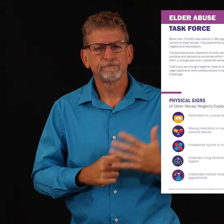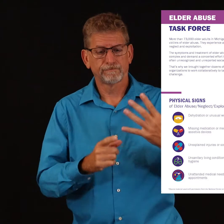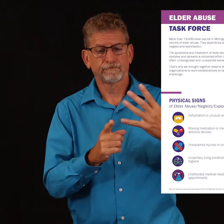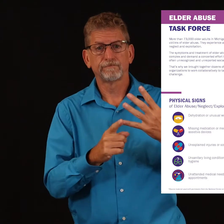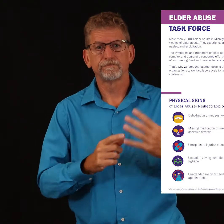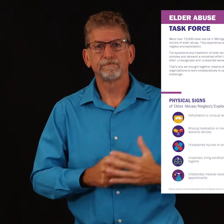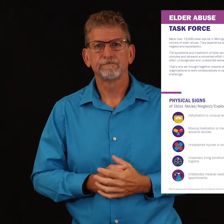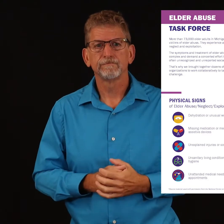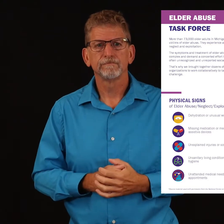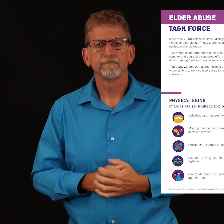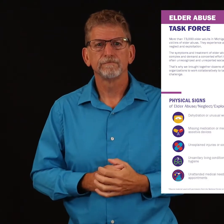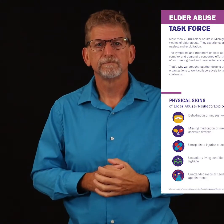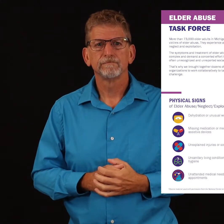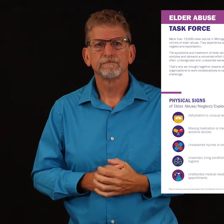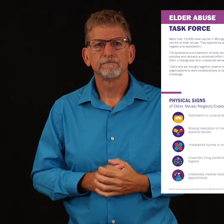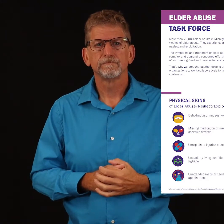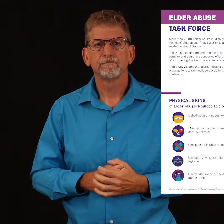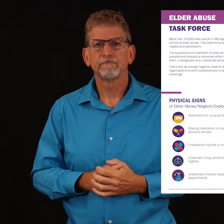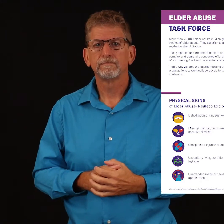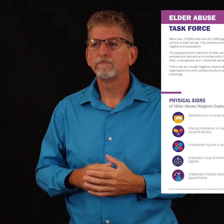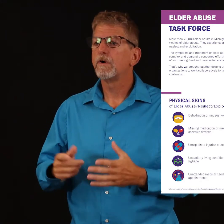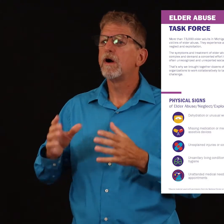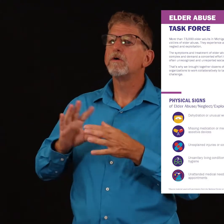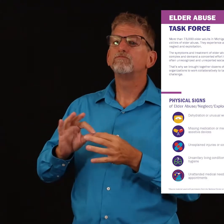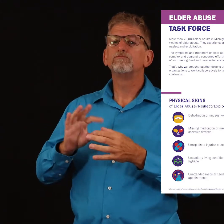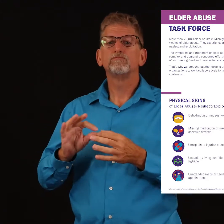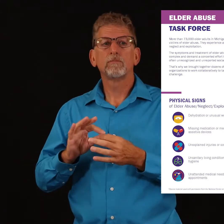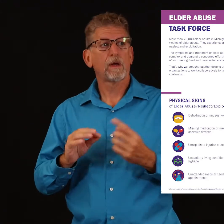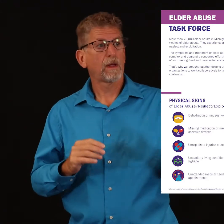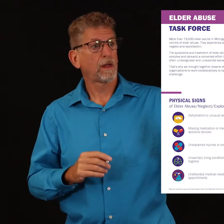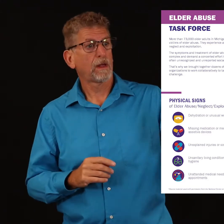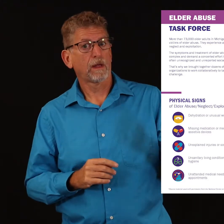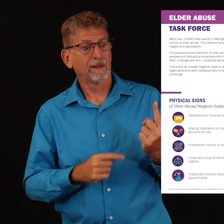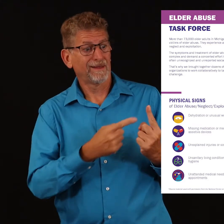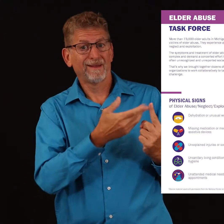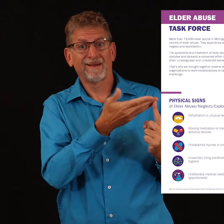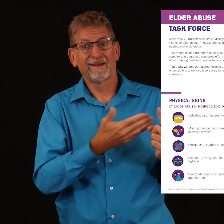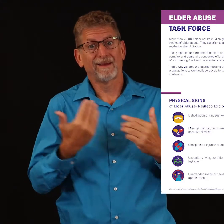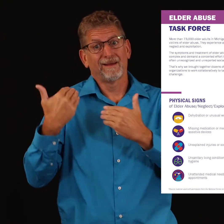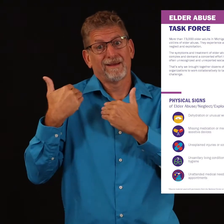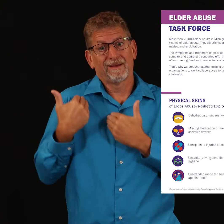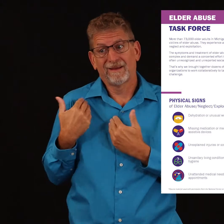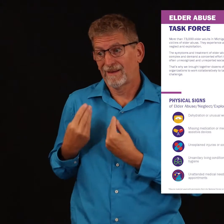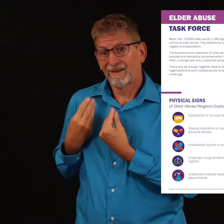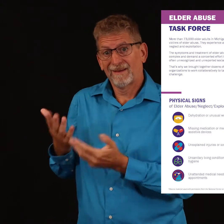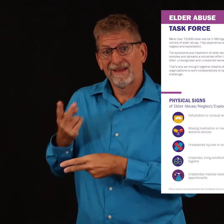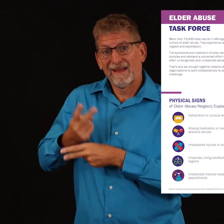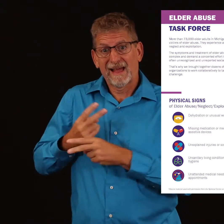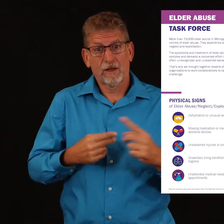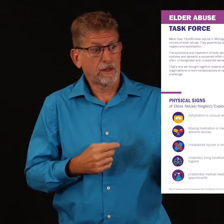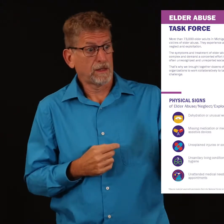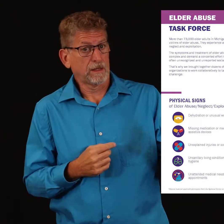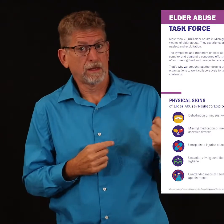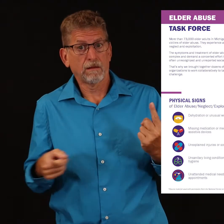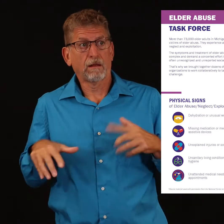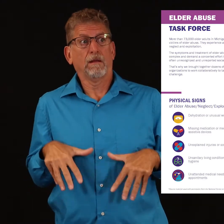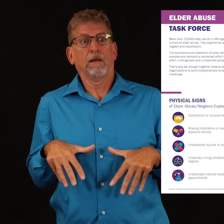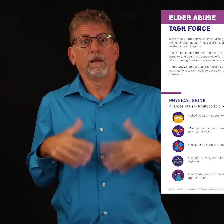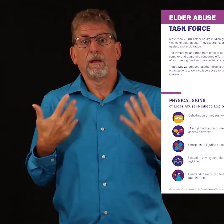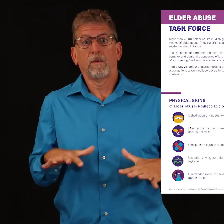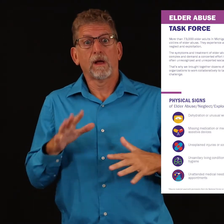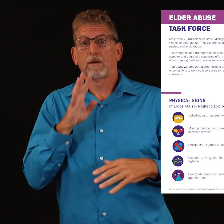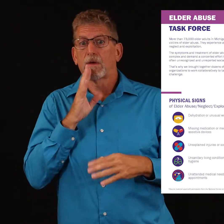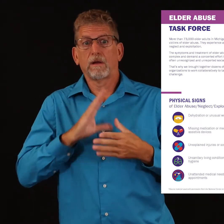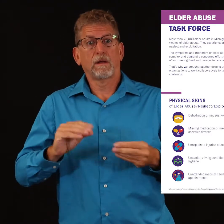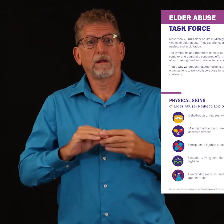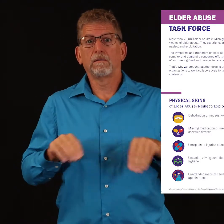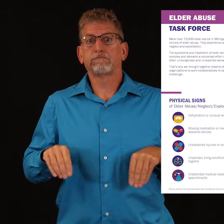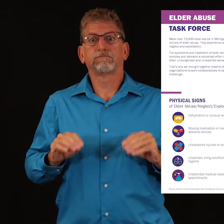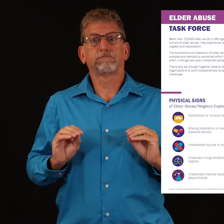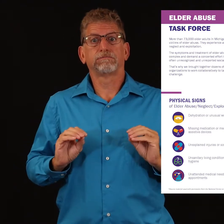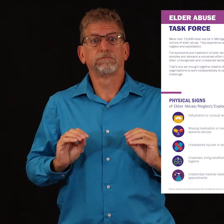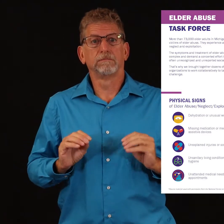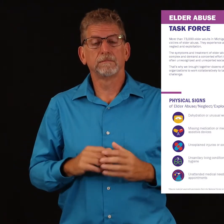Hesitance to speak in presence of "caregiver"